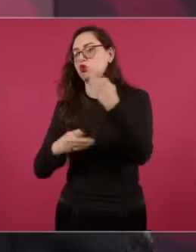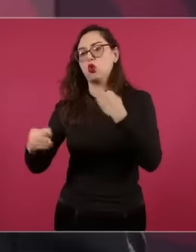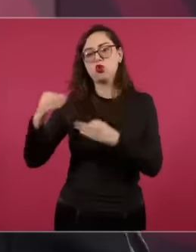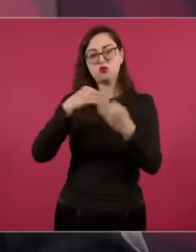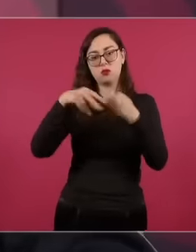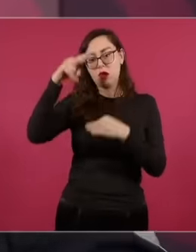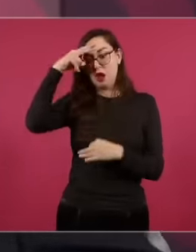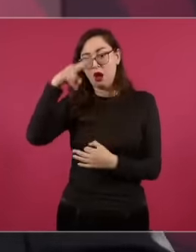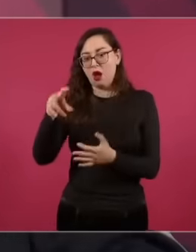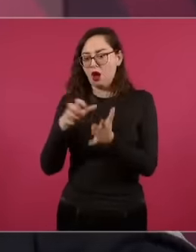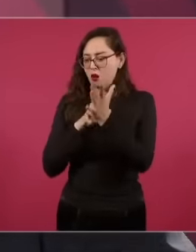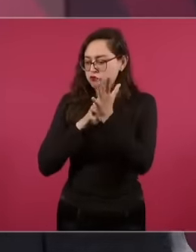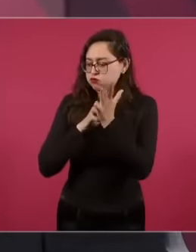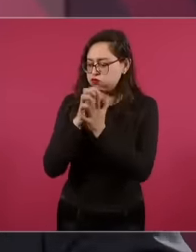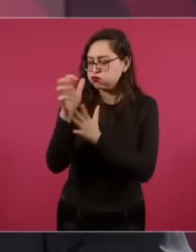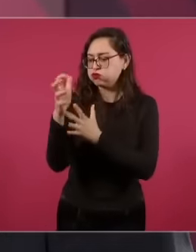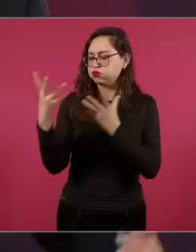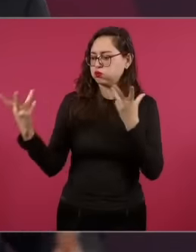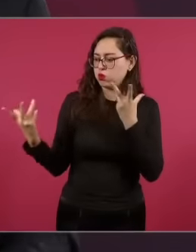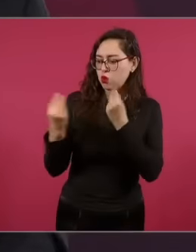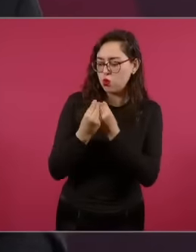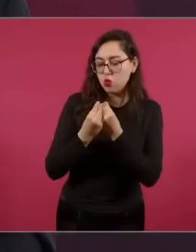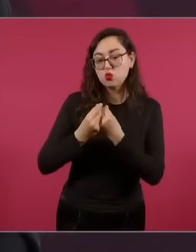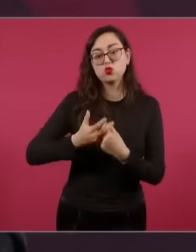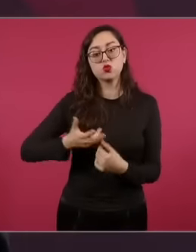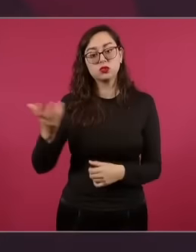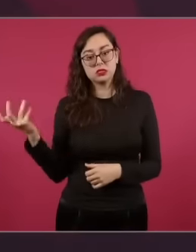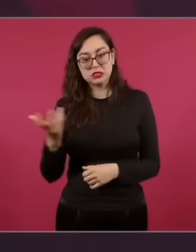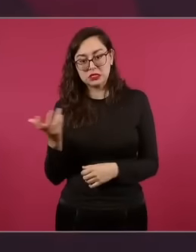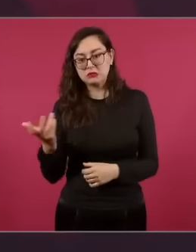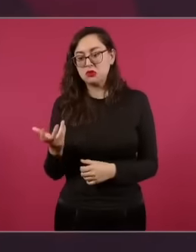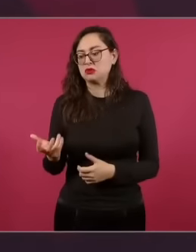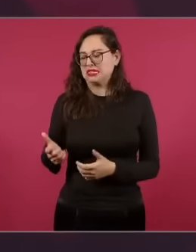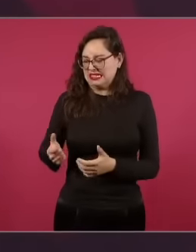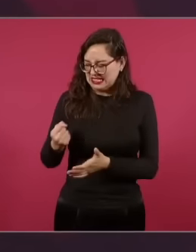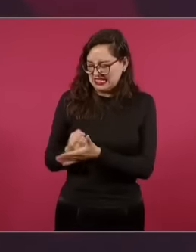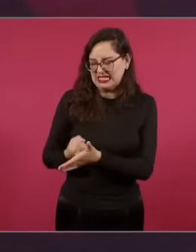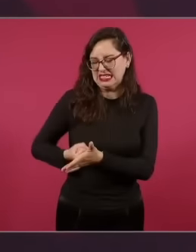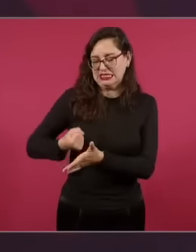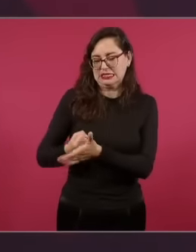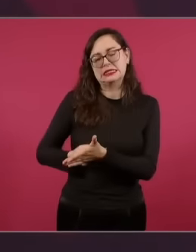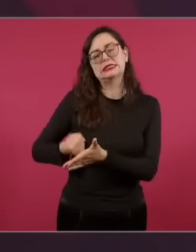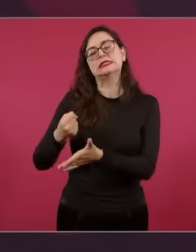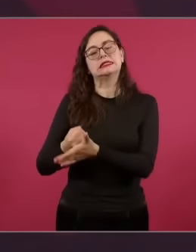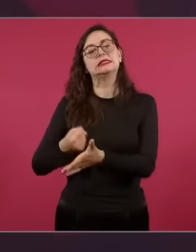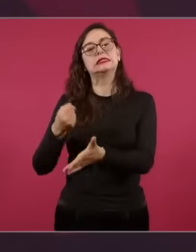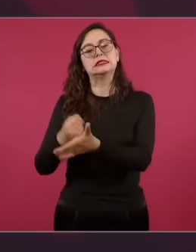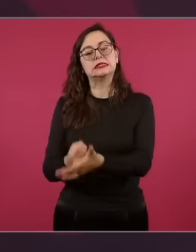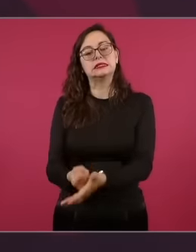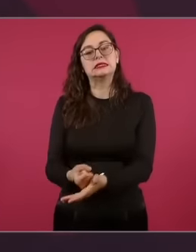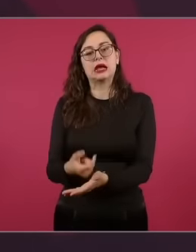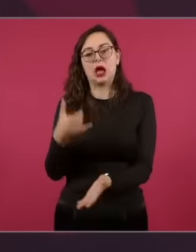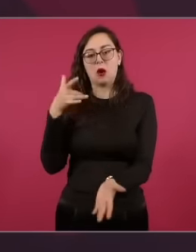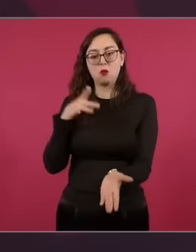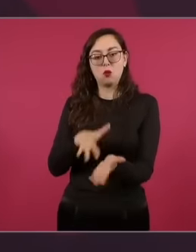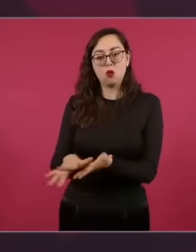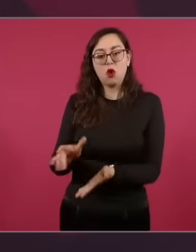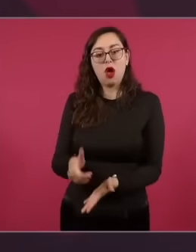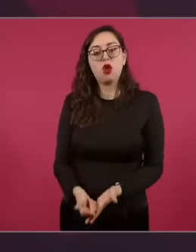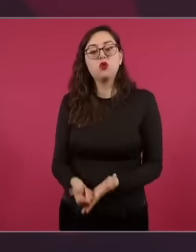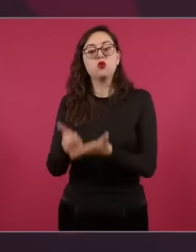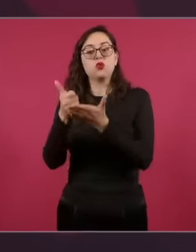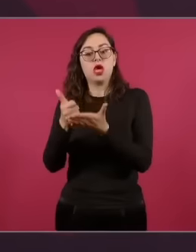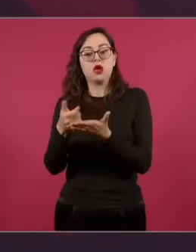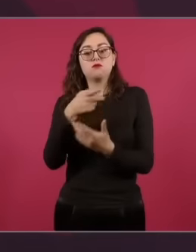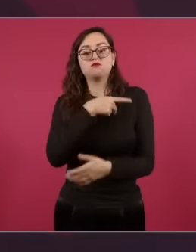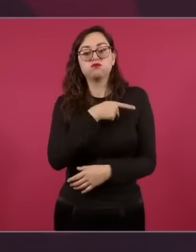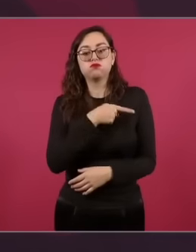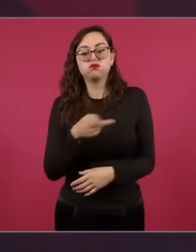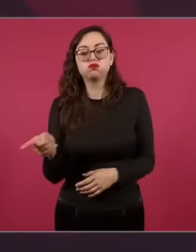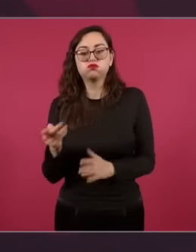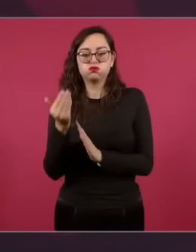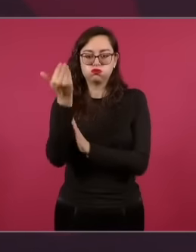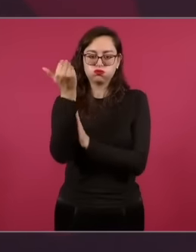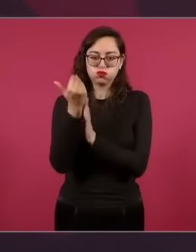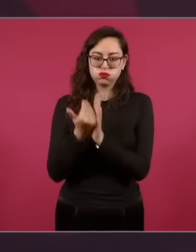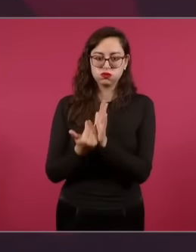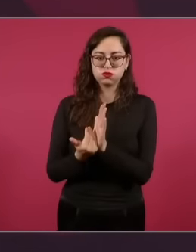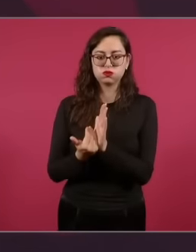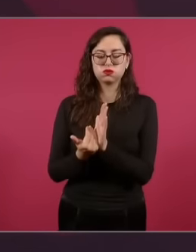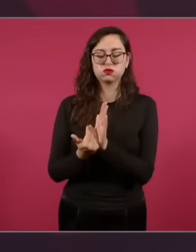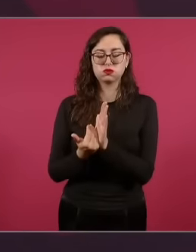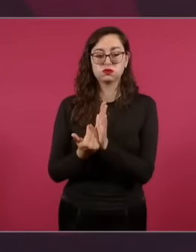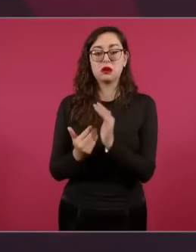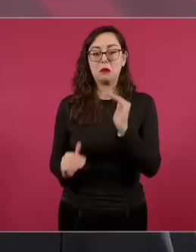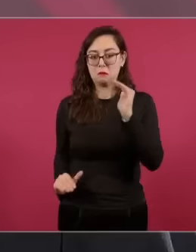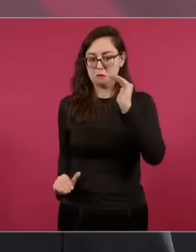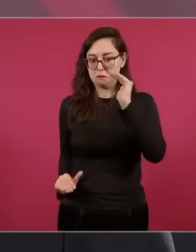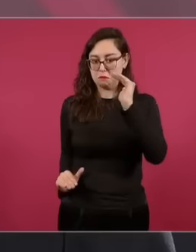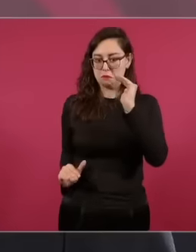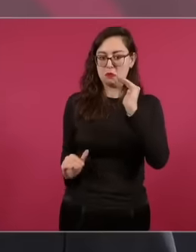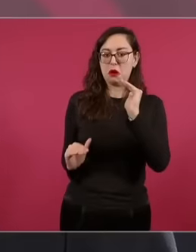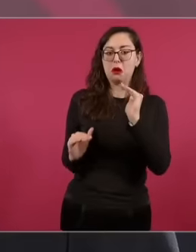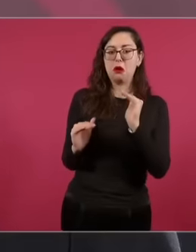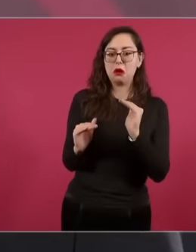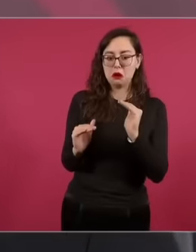we did it together from below, we managed to reduce poverty and inequality. And that is